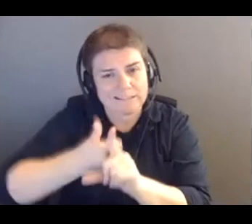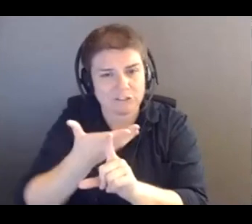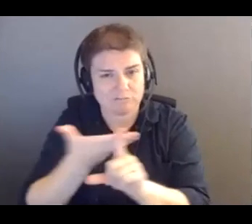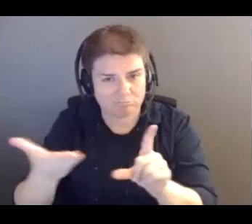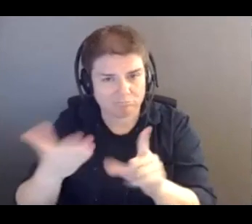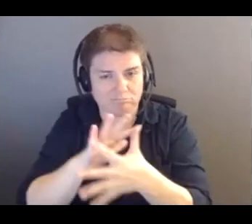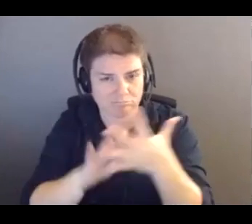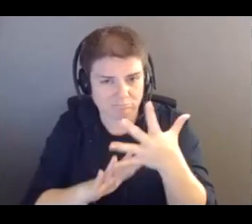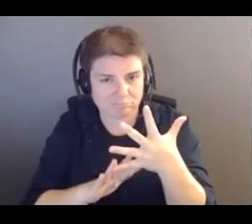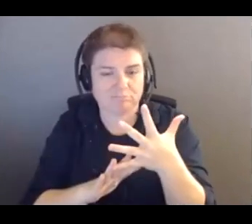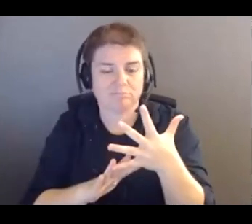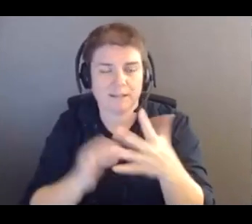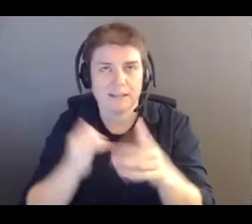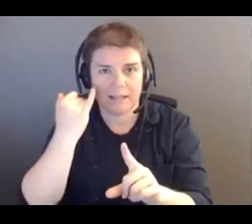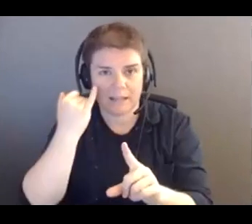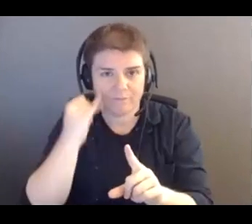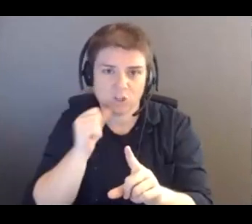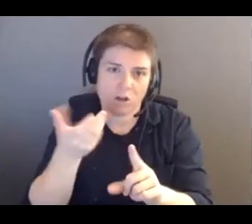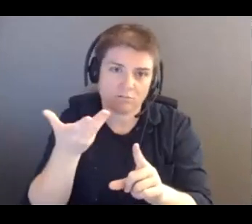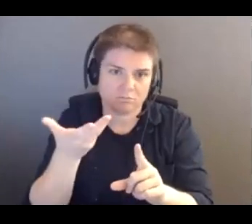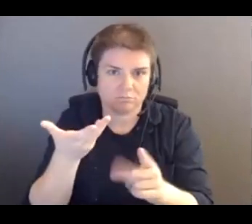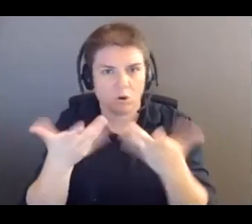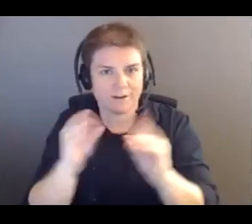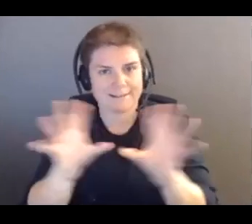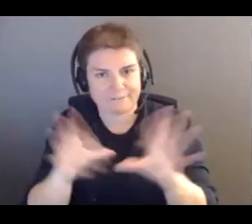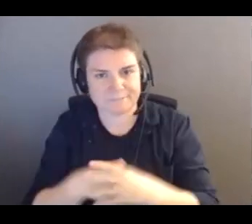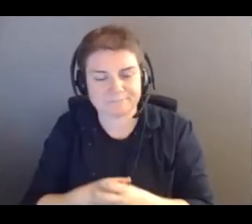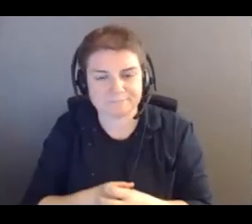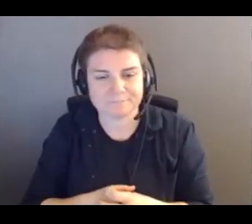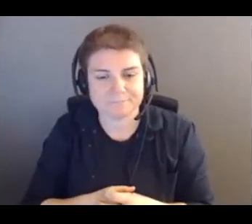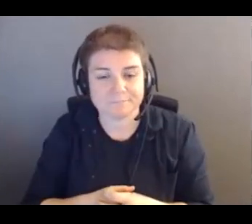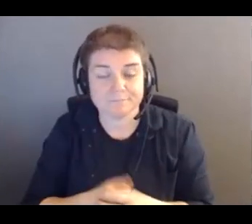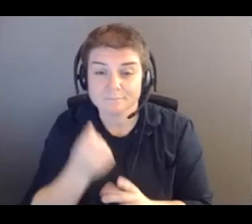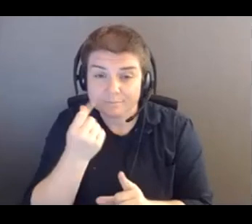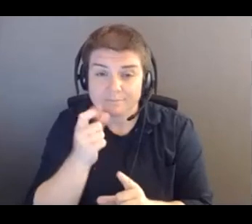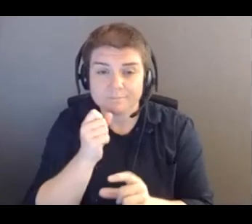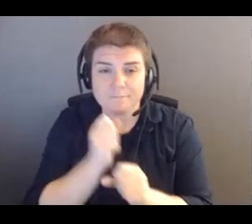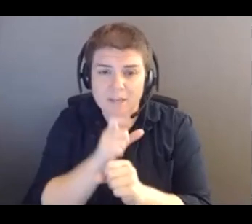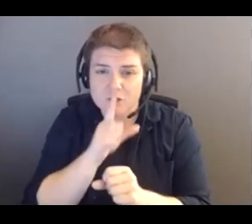it isn't already apparent. Please make note of things that are confirmed or pending where